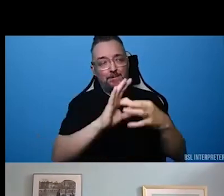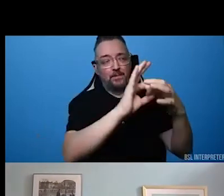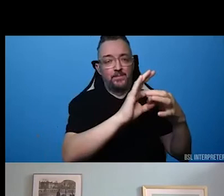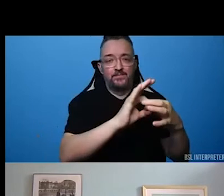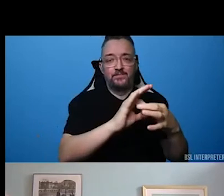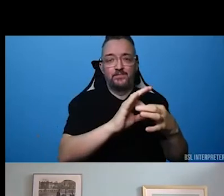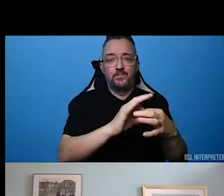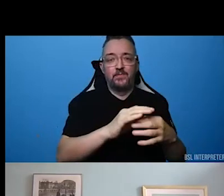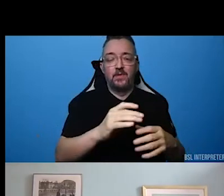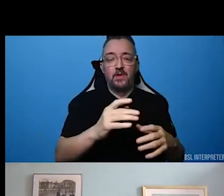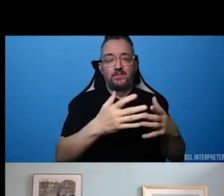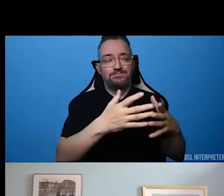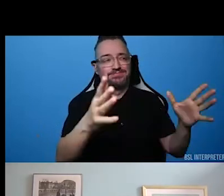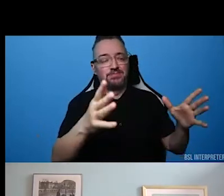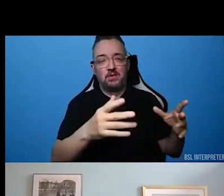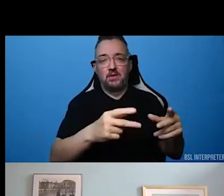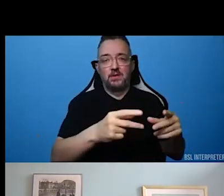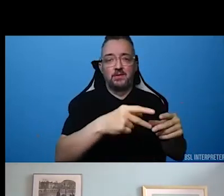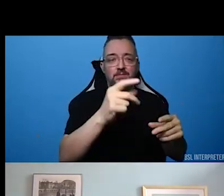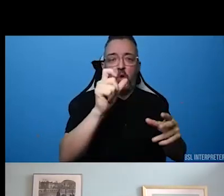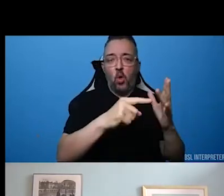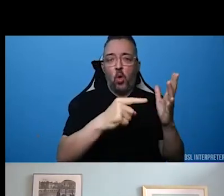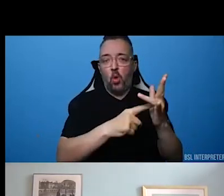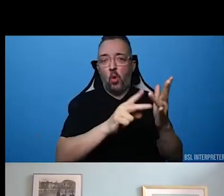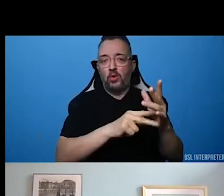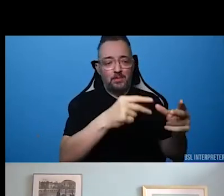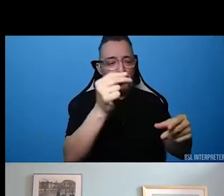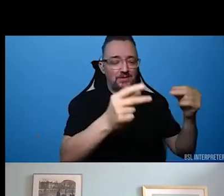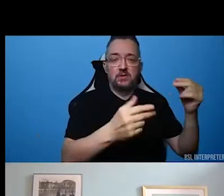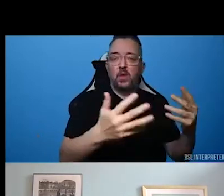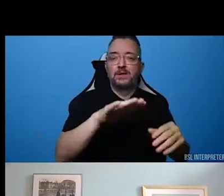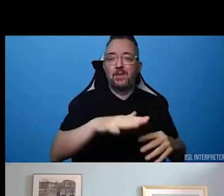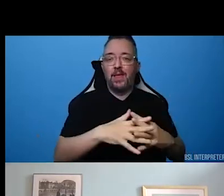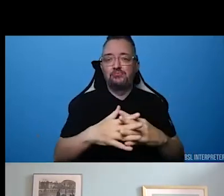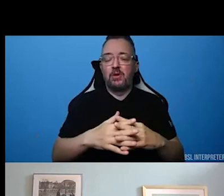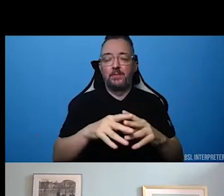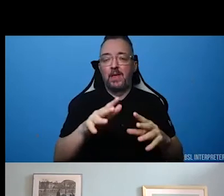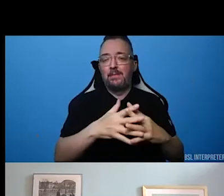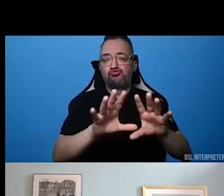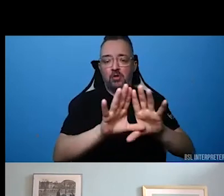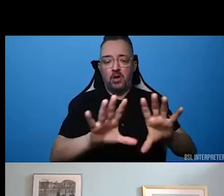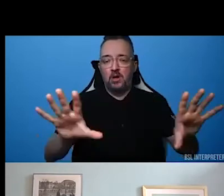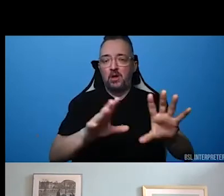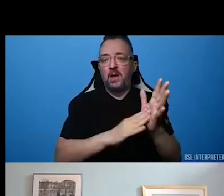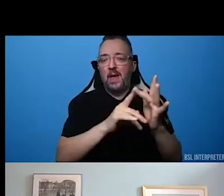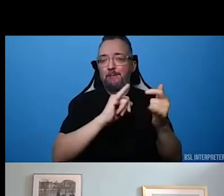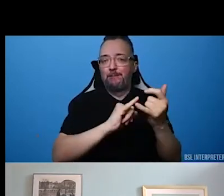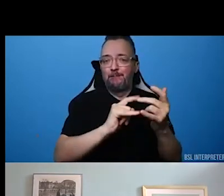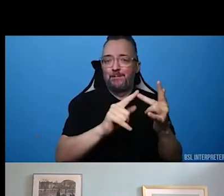you know vast cotton plantations in Mississippi and those quite iconic images from the United States.